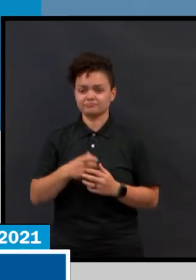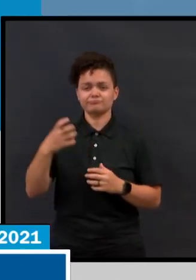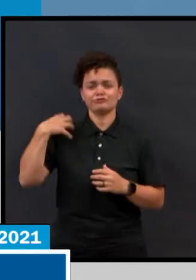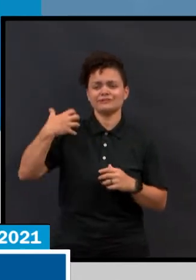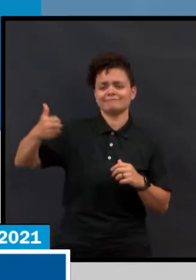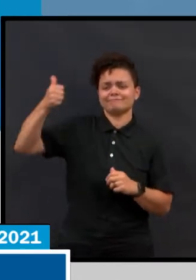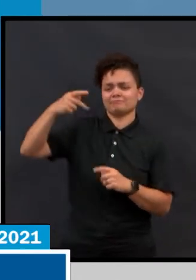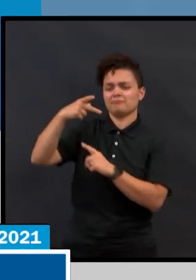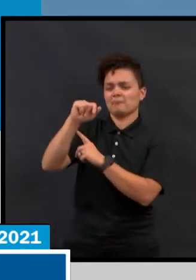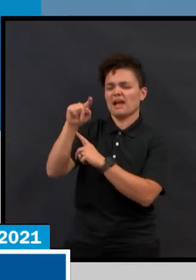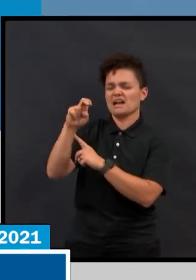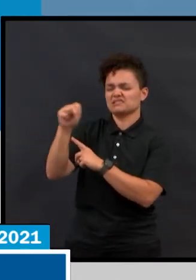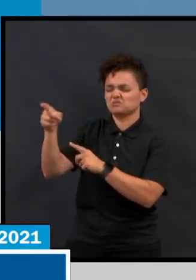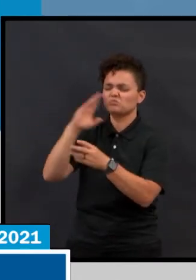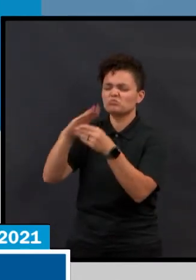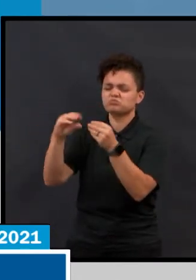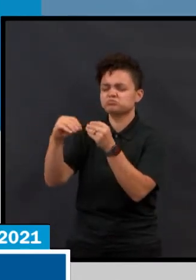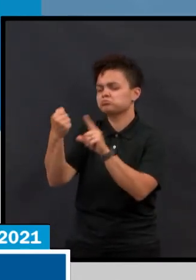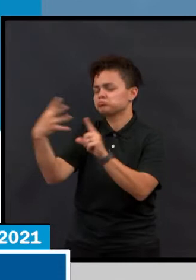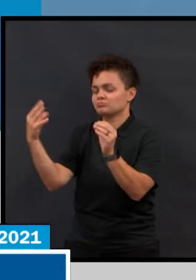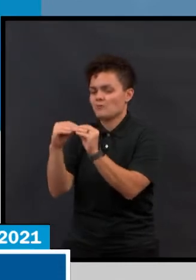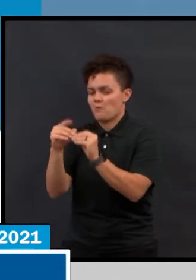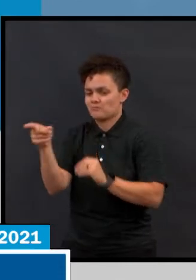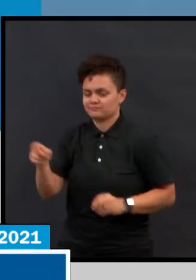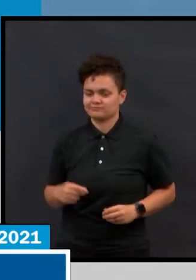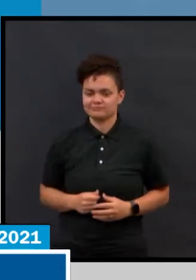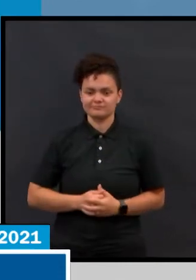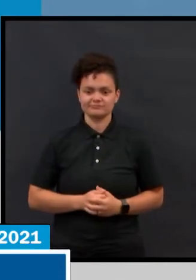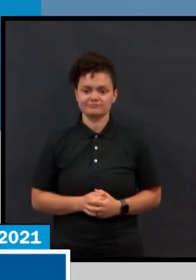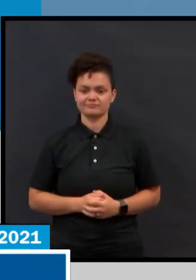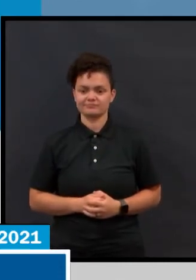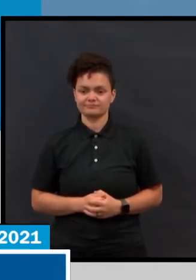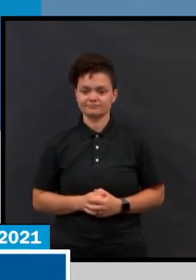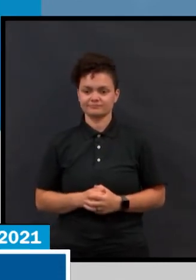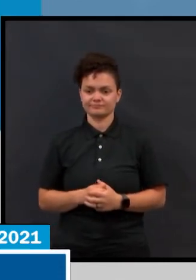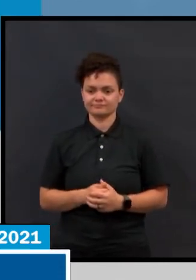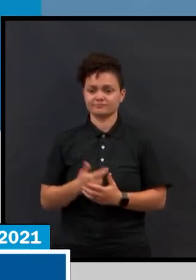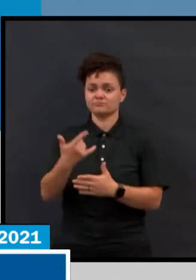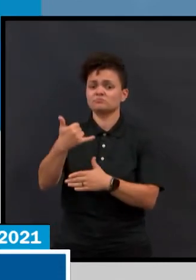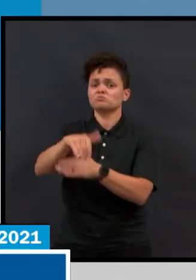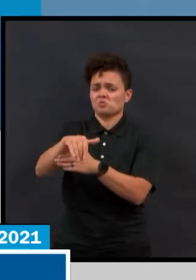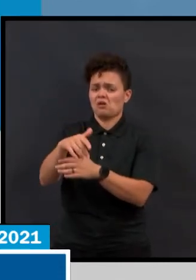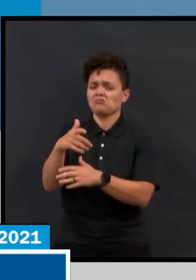uh going forward and then of course we're going to be entering uh a couple other techniques including